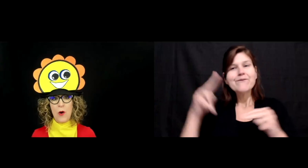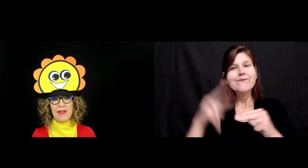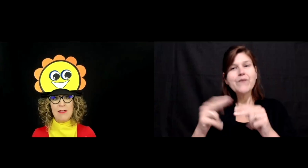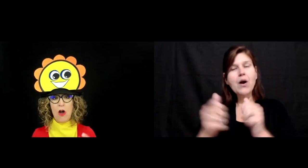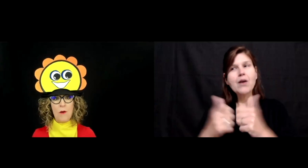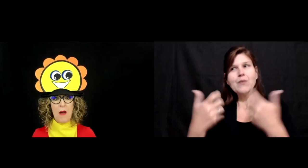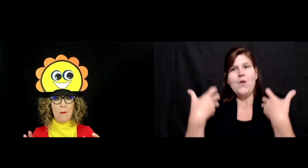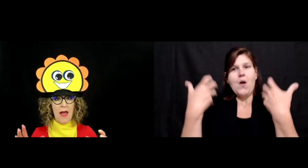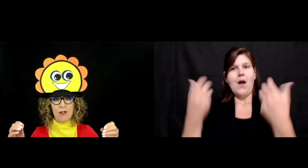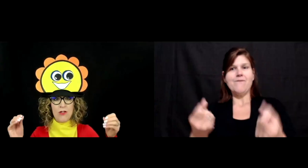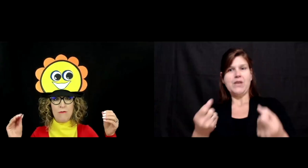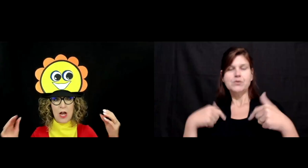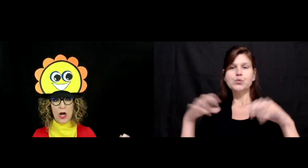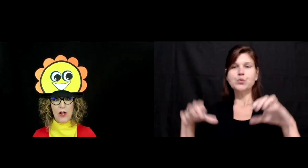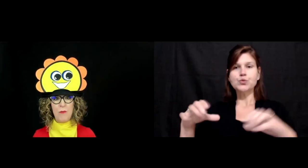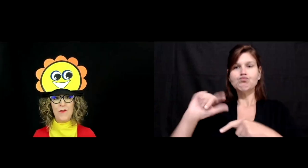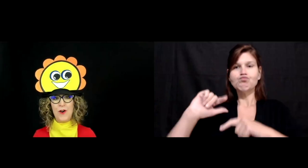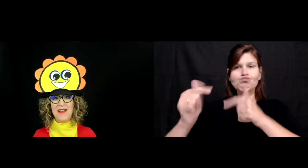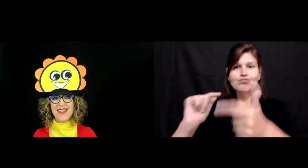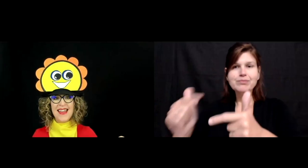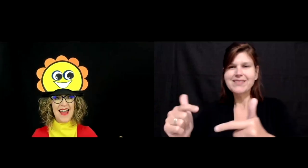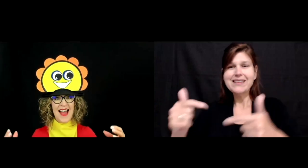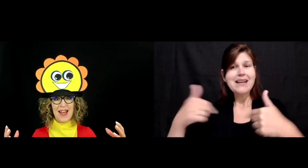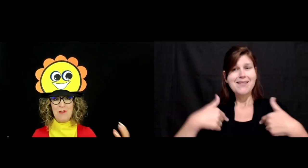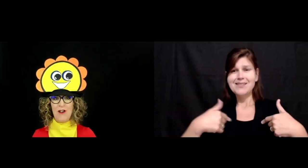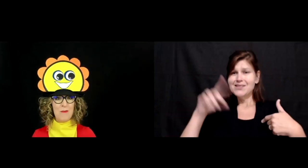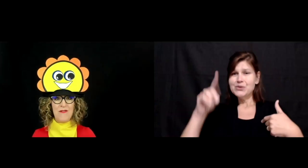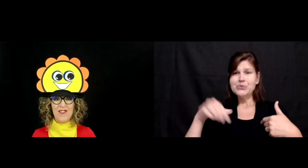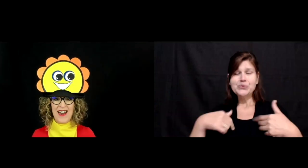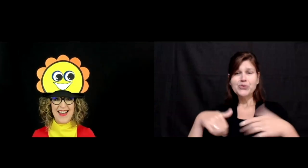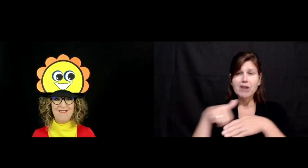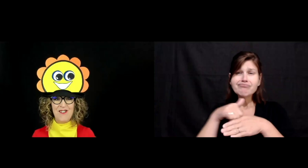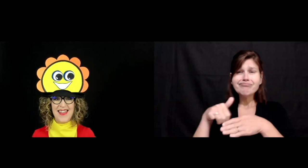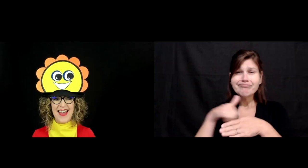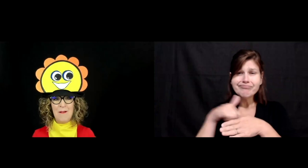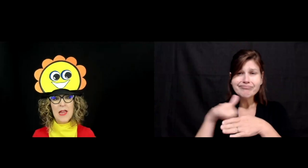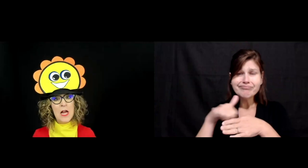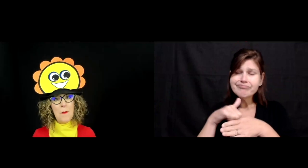So it's not a rehearsed performance and I'm not a professional actor or singer,